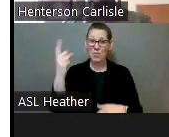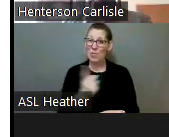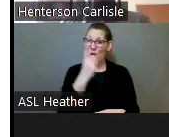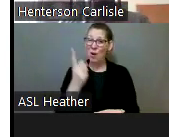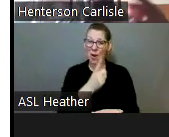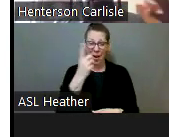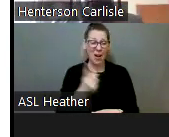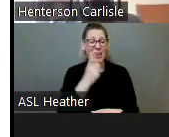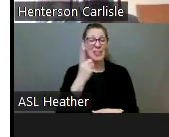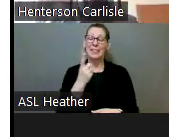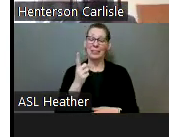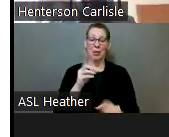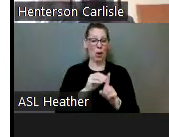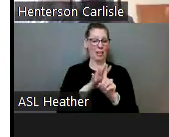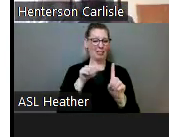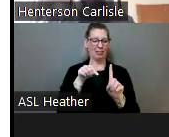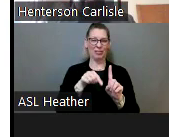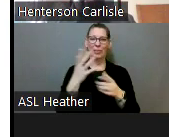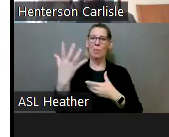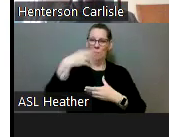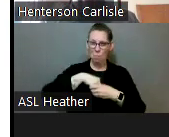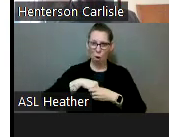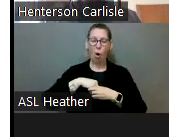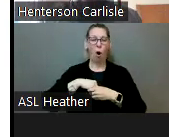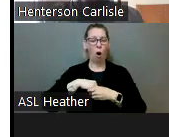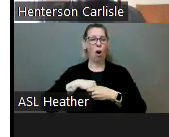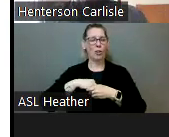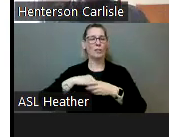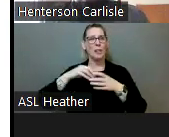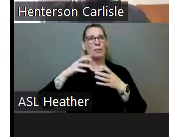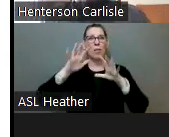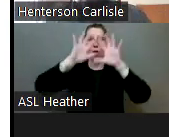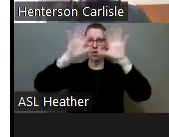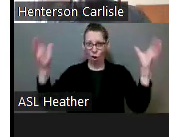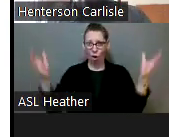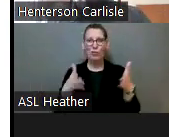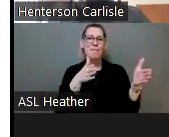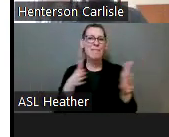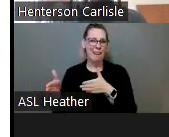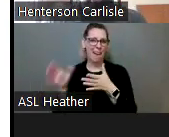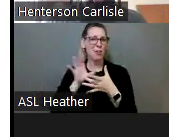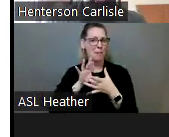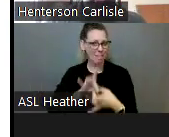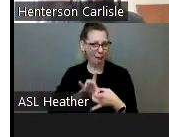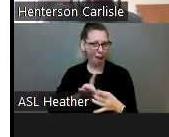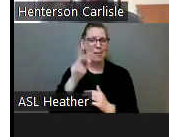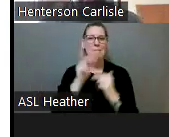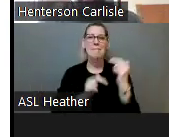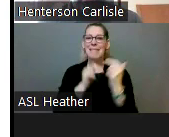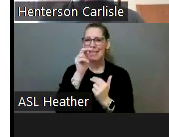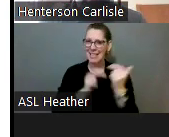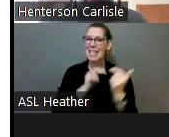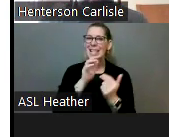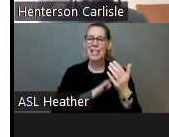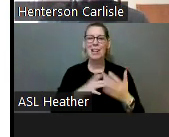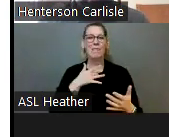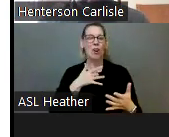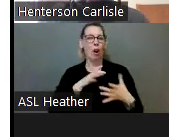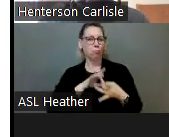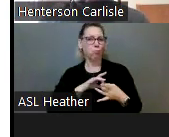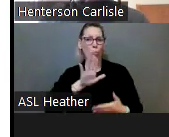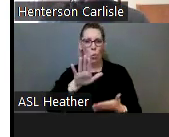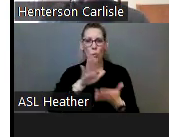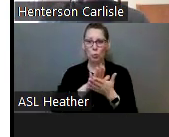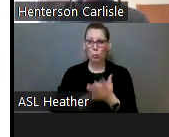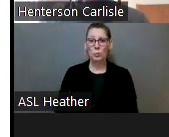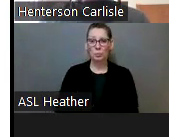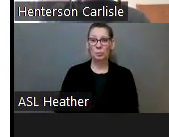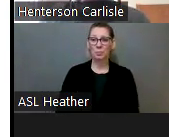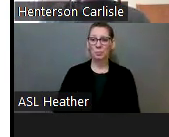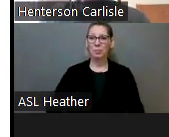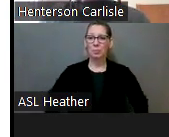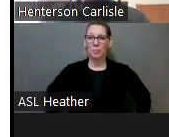is a part of the larger plan for belonging and building connectedness throughout your school.